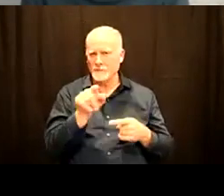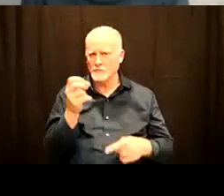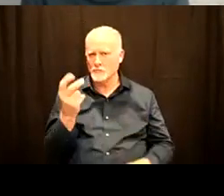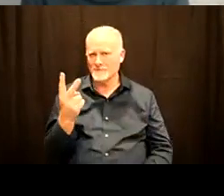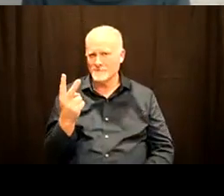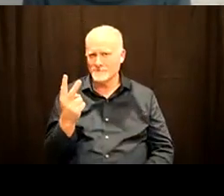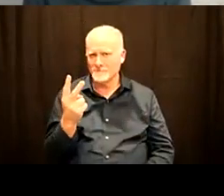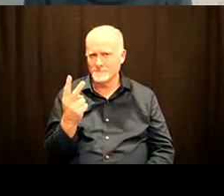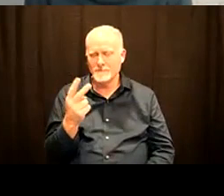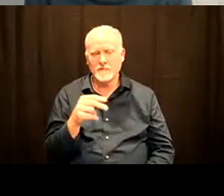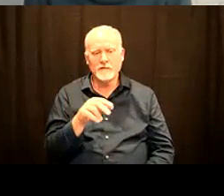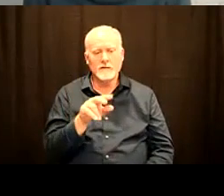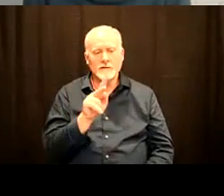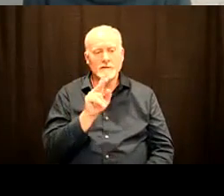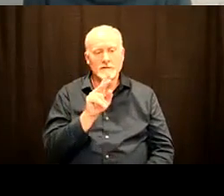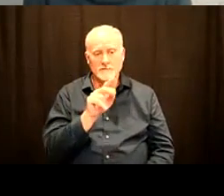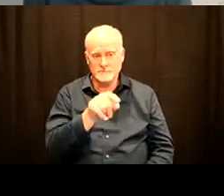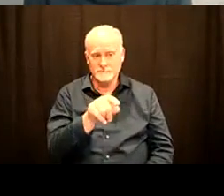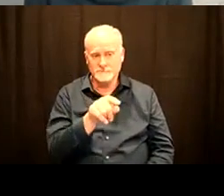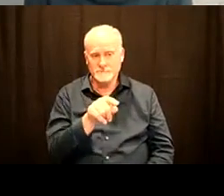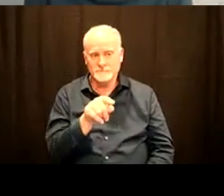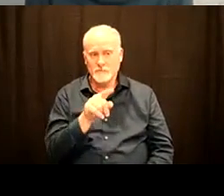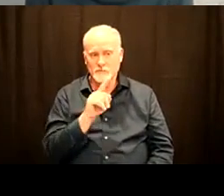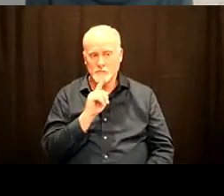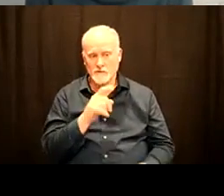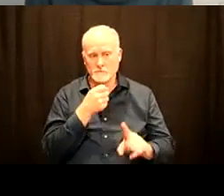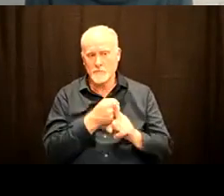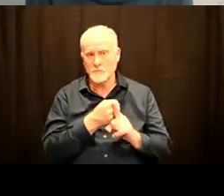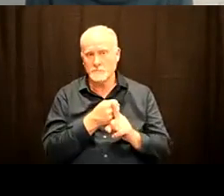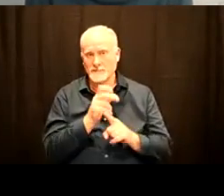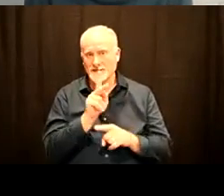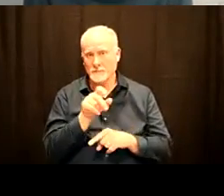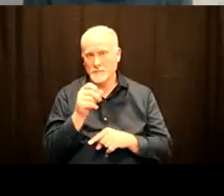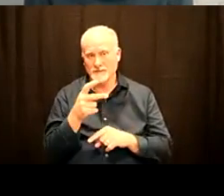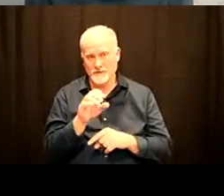you'll notice that the cases really started ramping up right around mid october here in